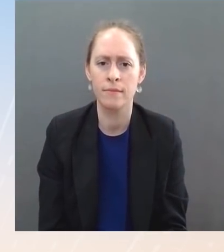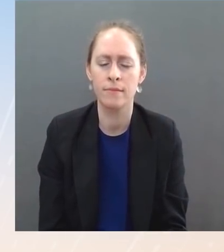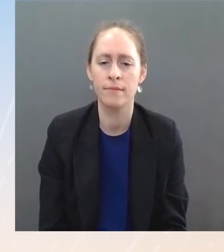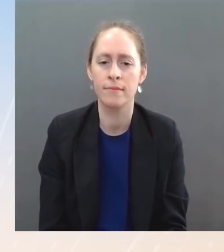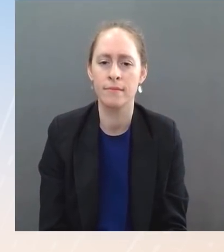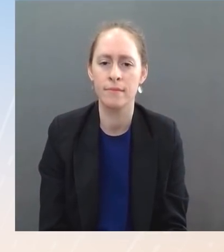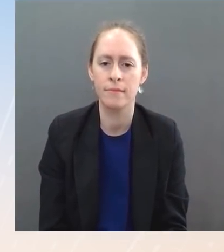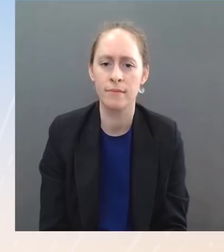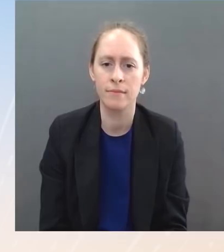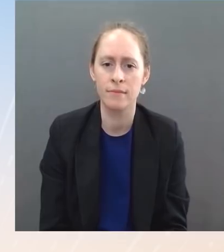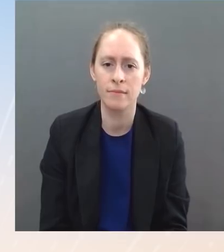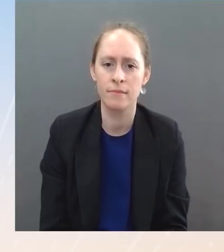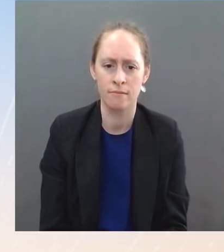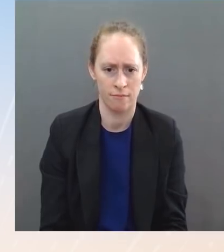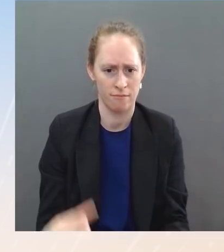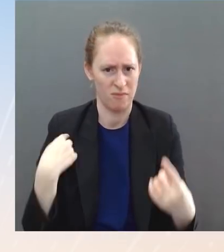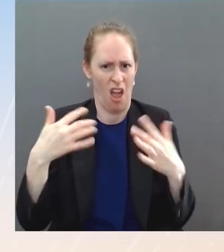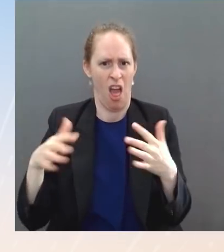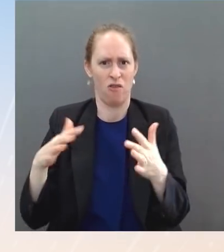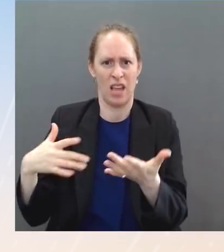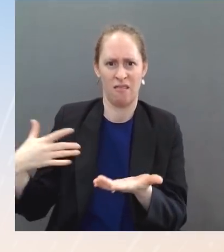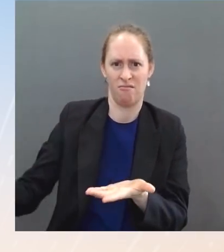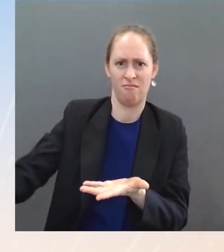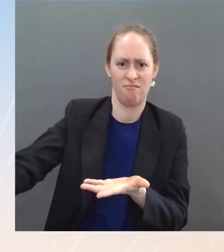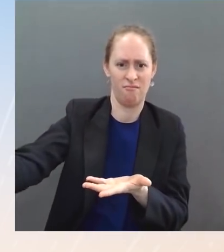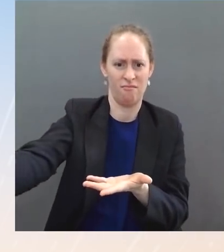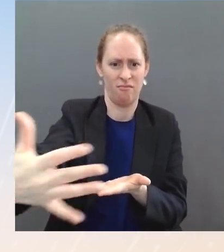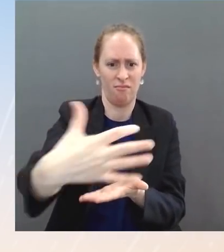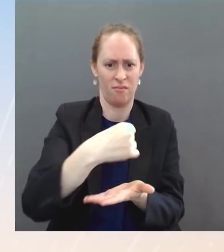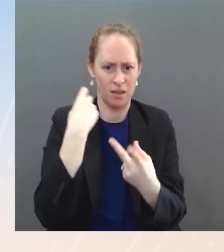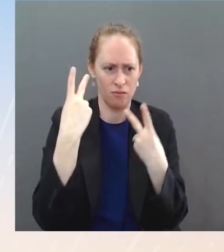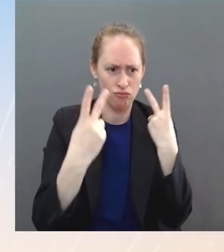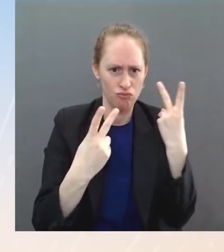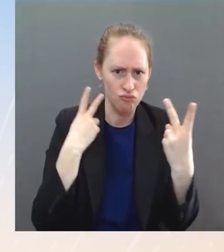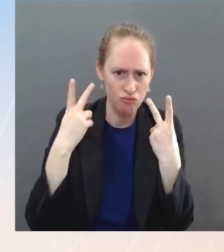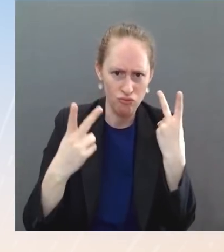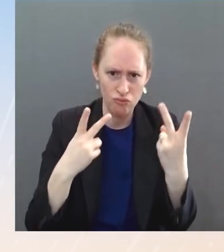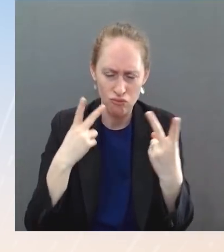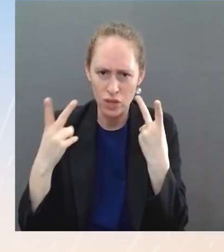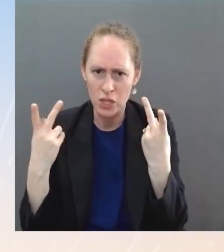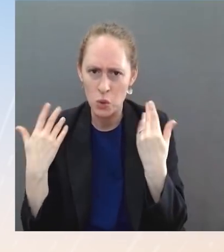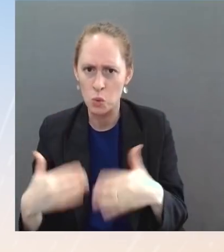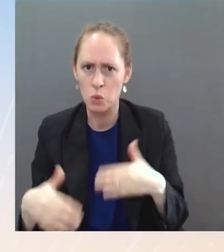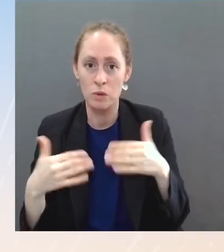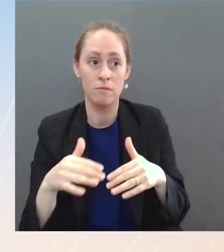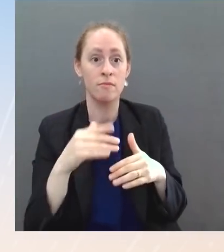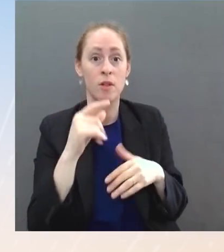We also have information that the Ukrainians have provided us directly. And we will also work with fact finders --